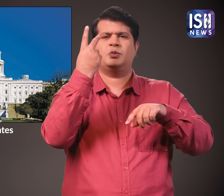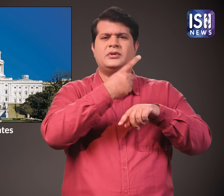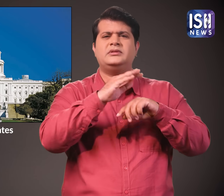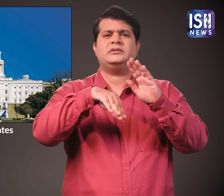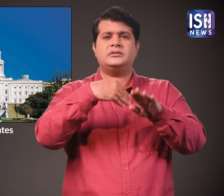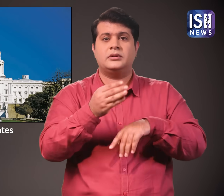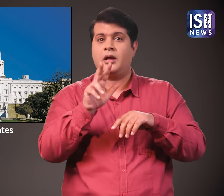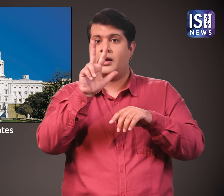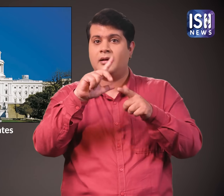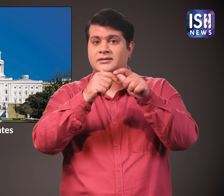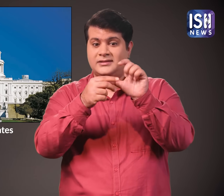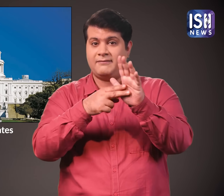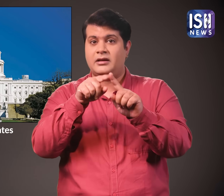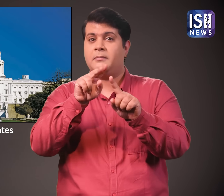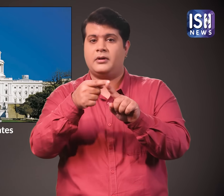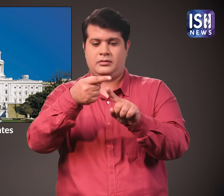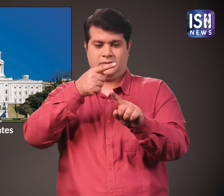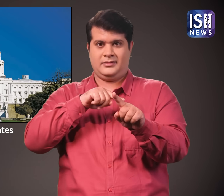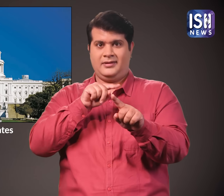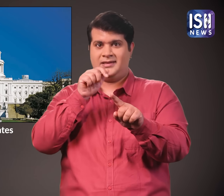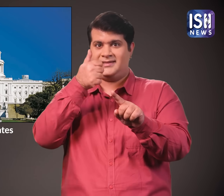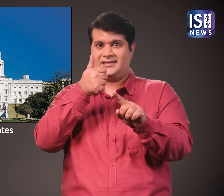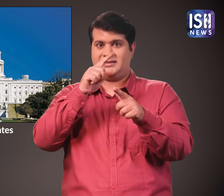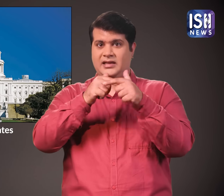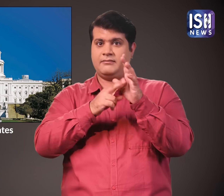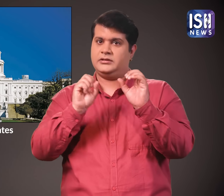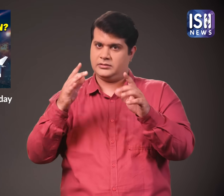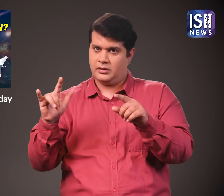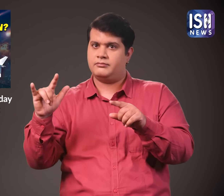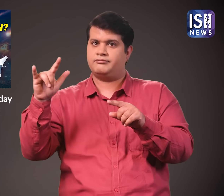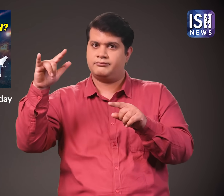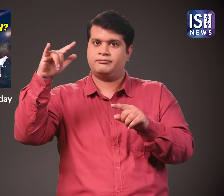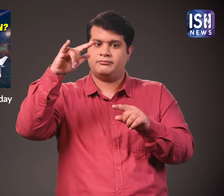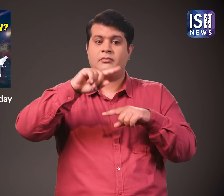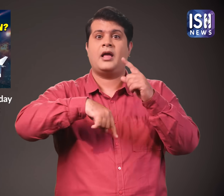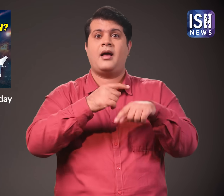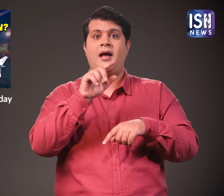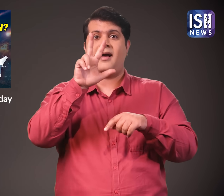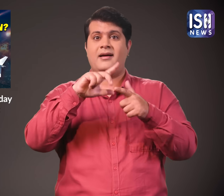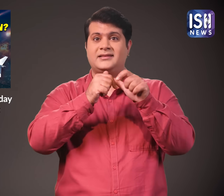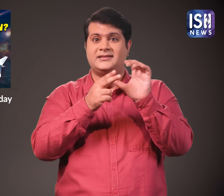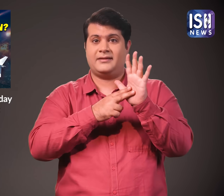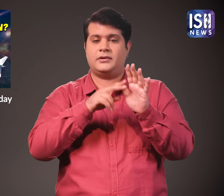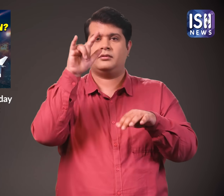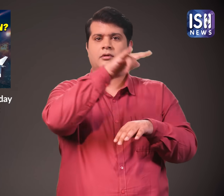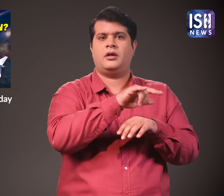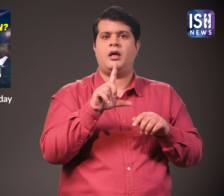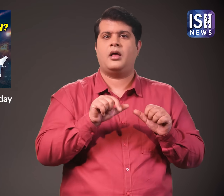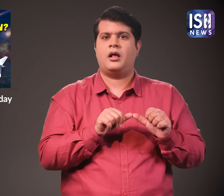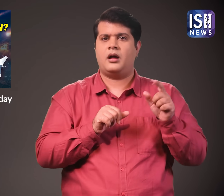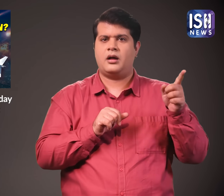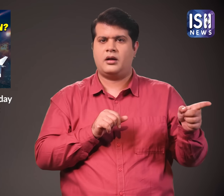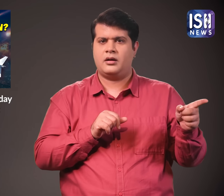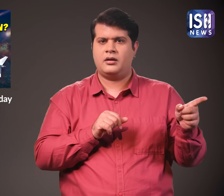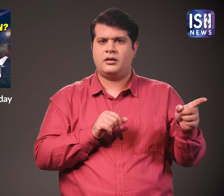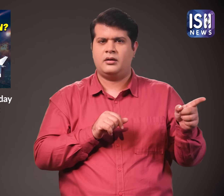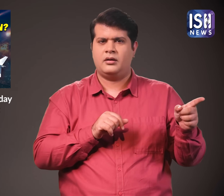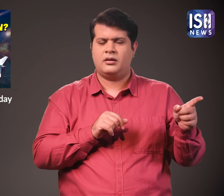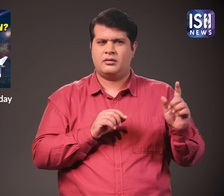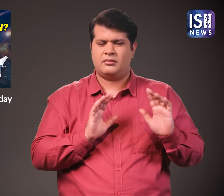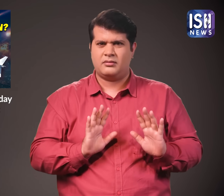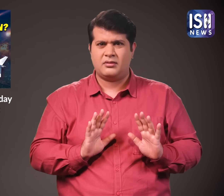The plane took off on 6th January and two days later, on 8th January, it landed at LAX.